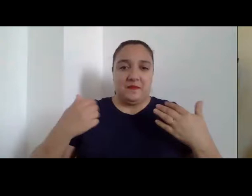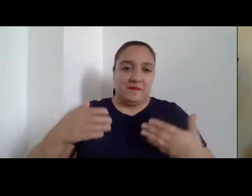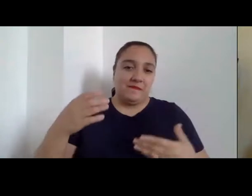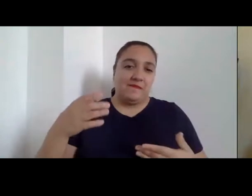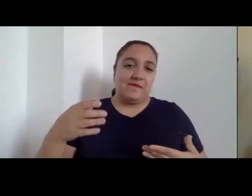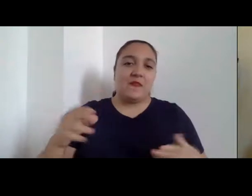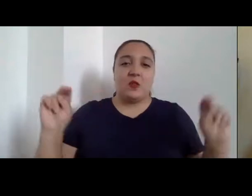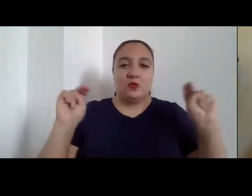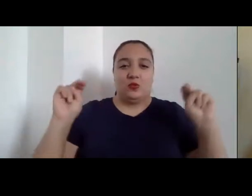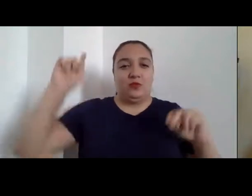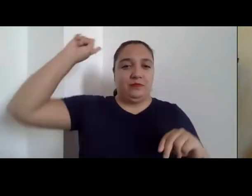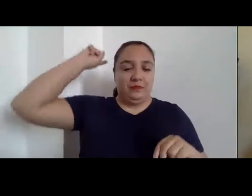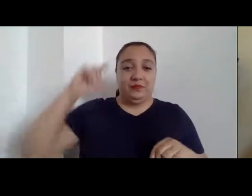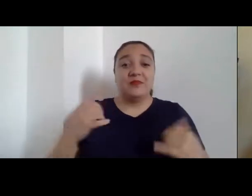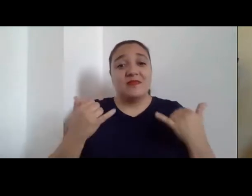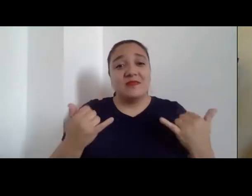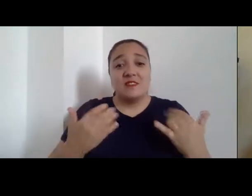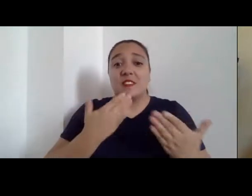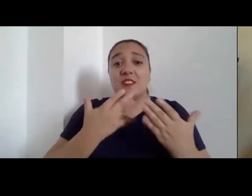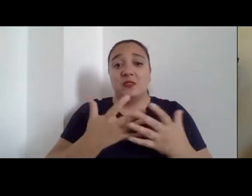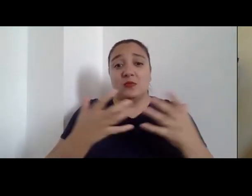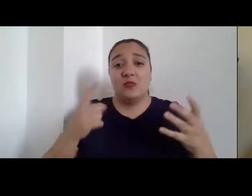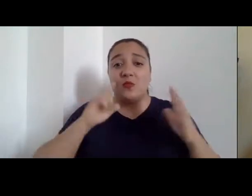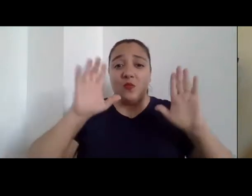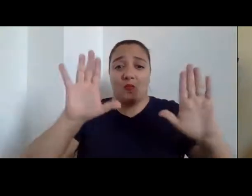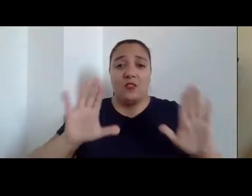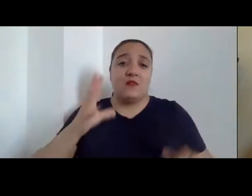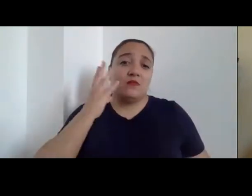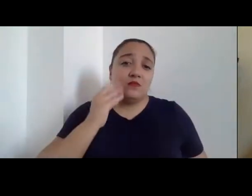experience for yet another Tuesday, and being adaptable in these